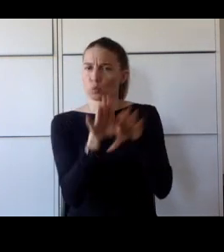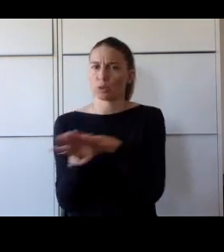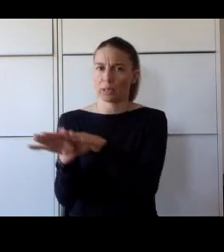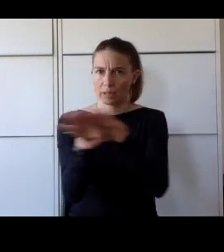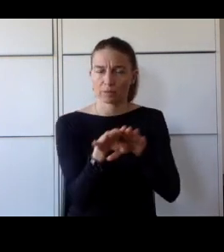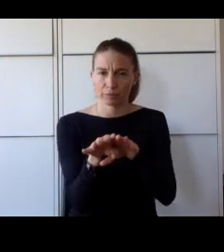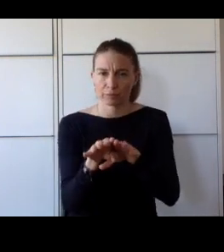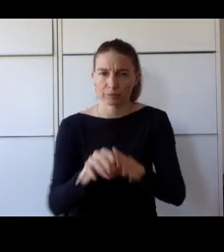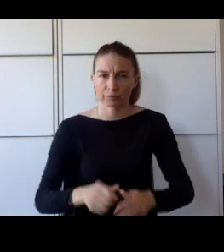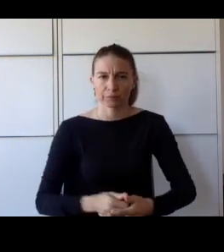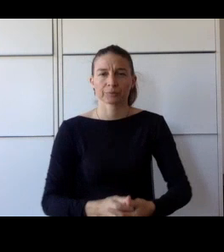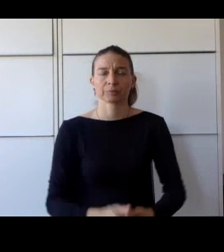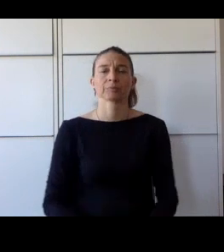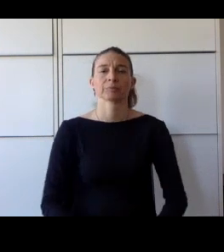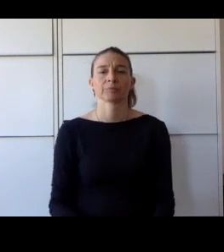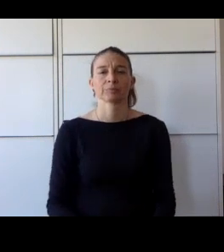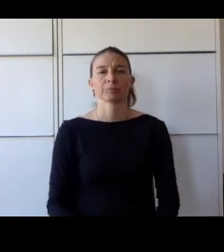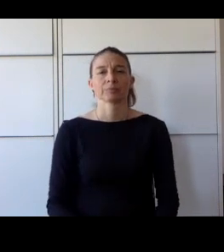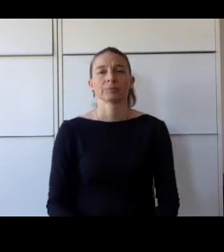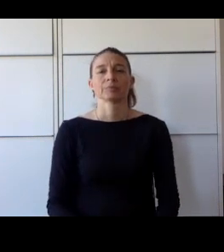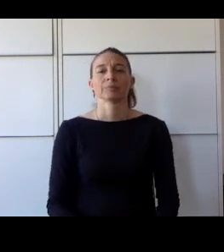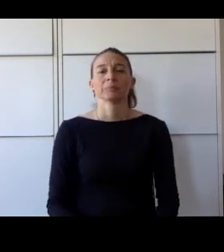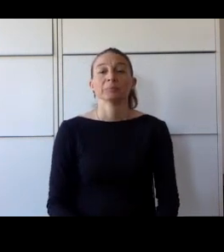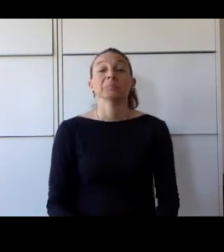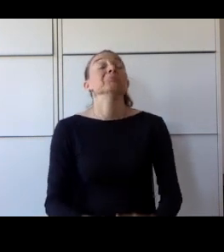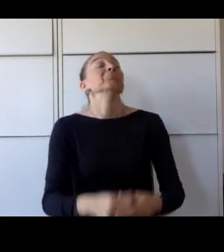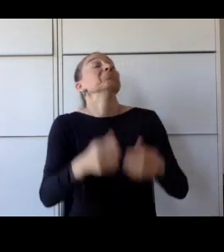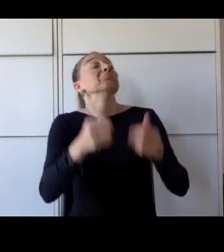Okay. That's at least some positive news in all the crisis.